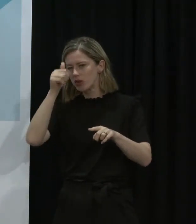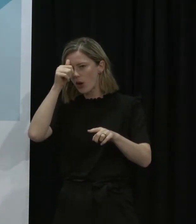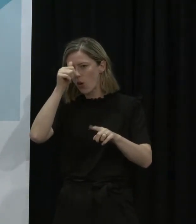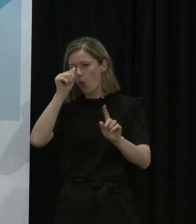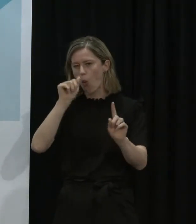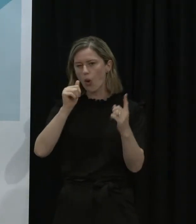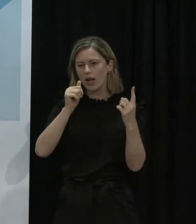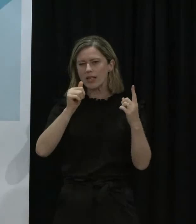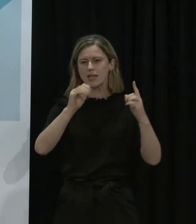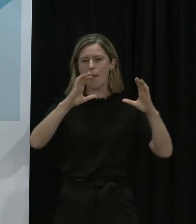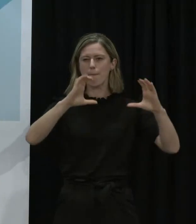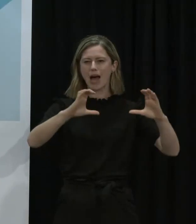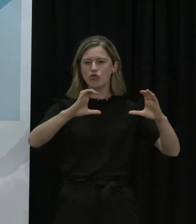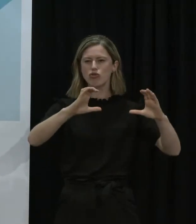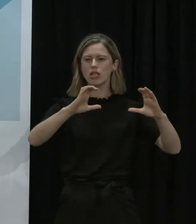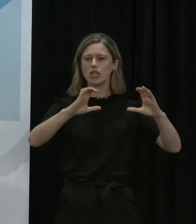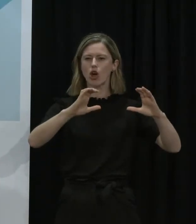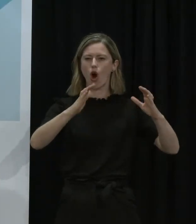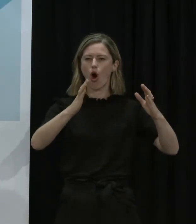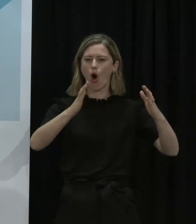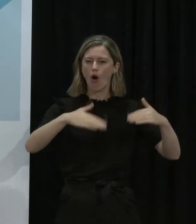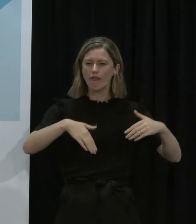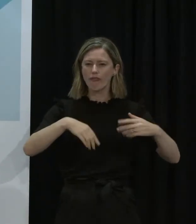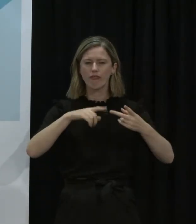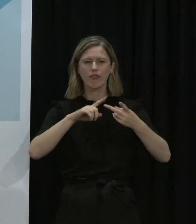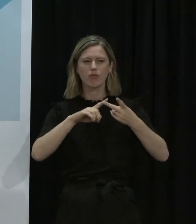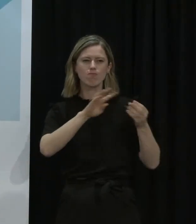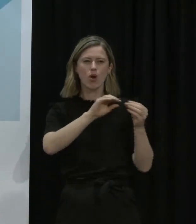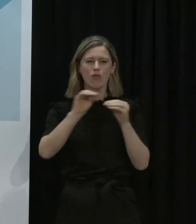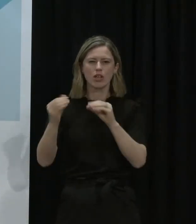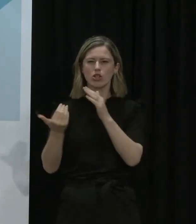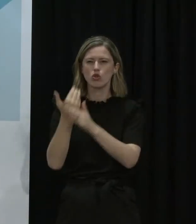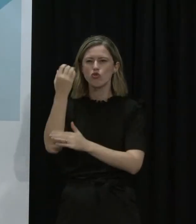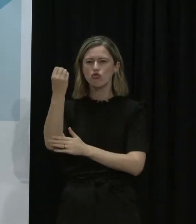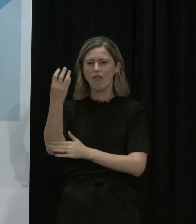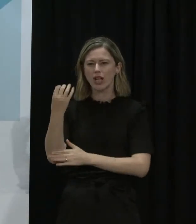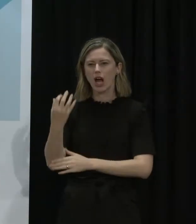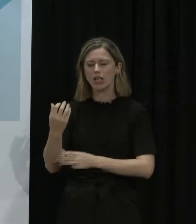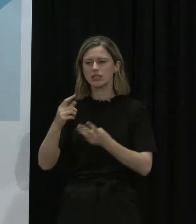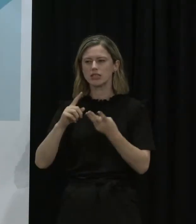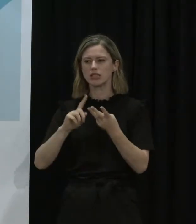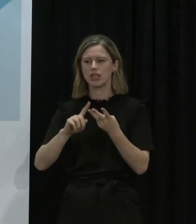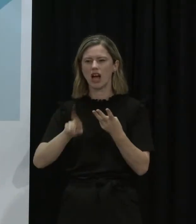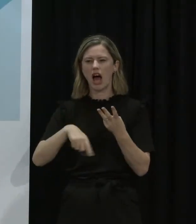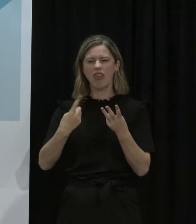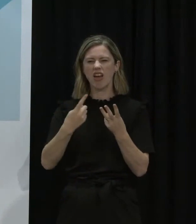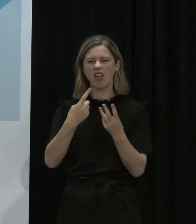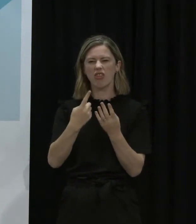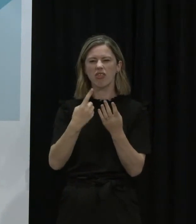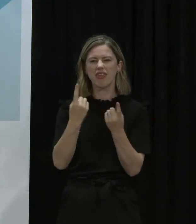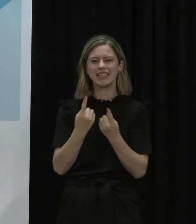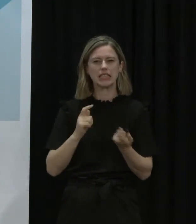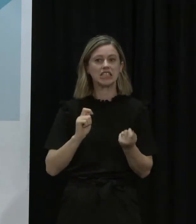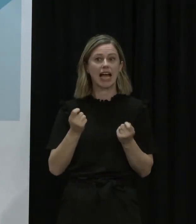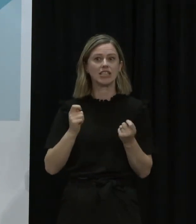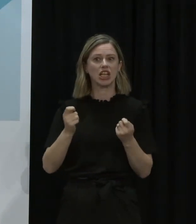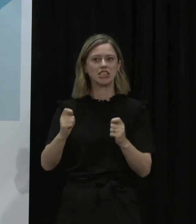over a period cautiously a change in the way that the Auckland boundary will work. A